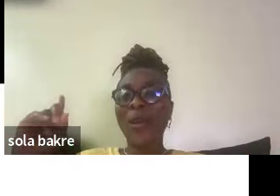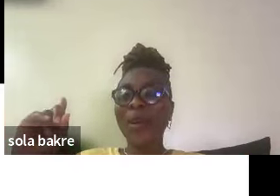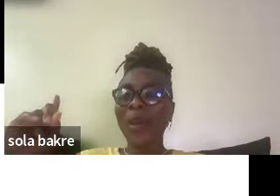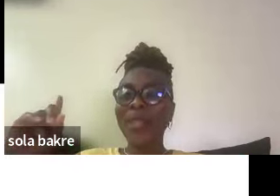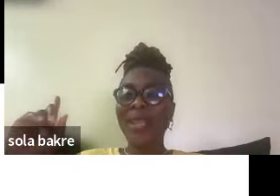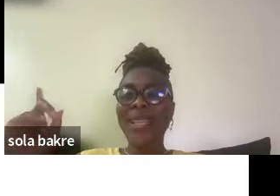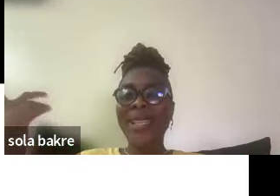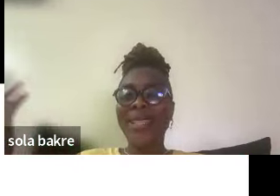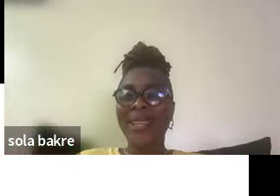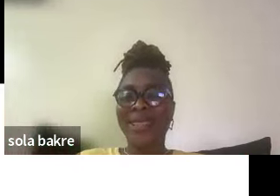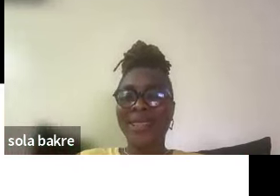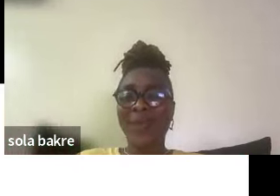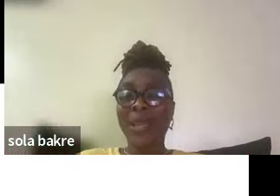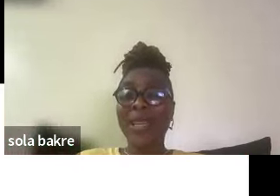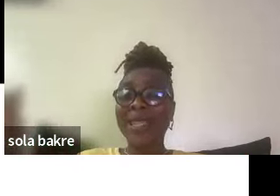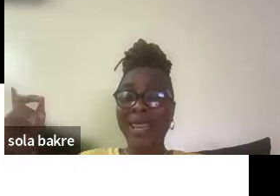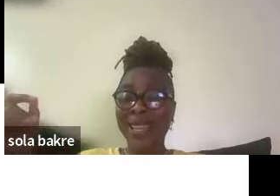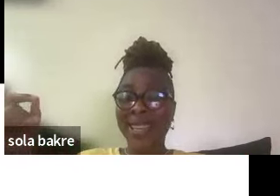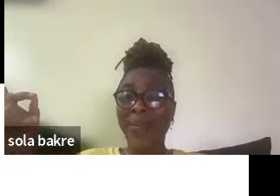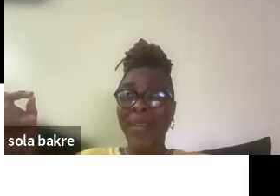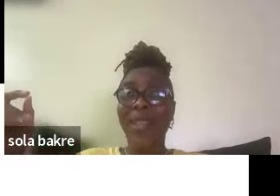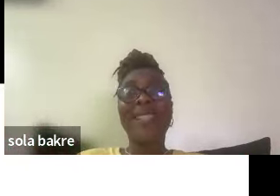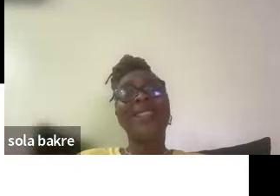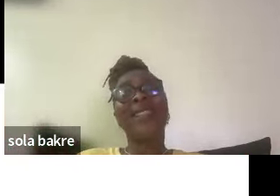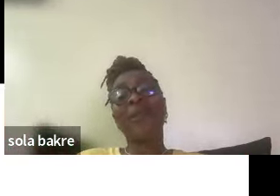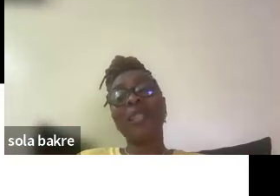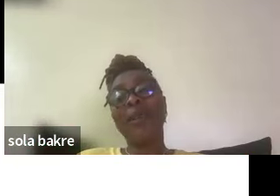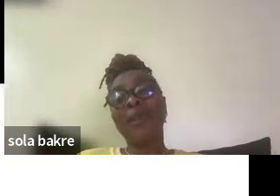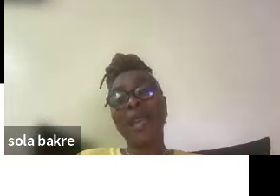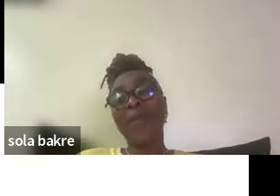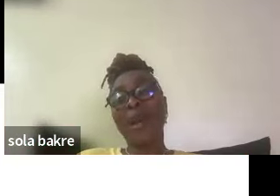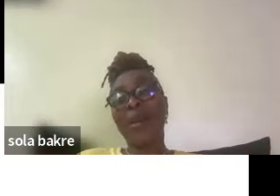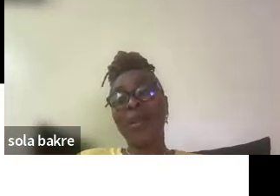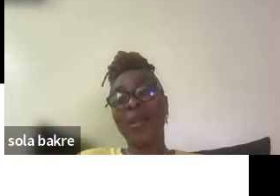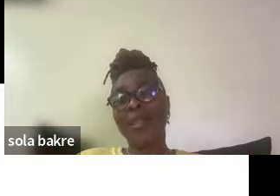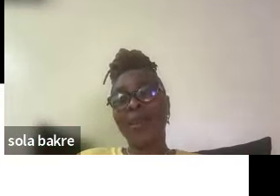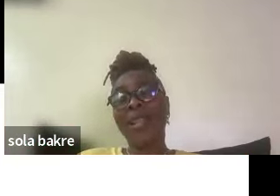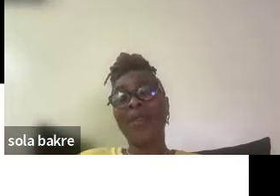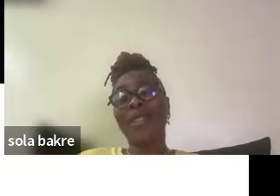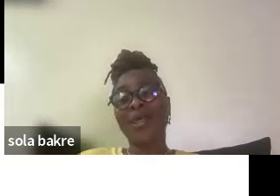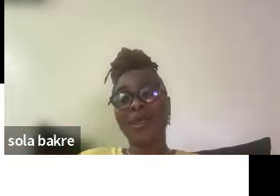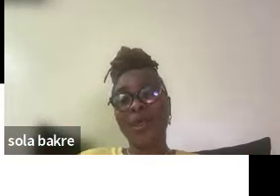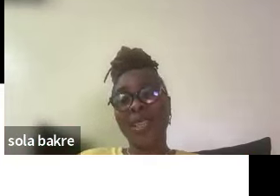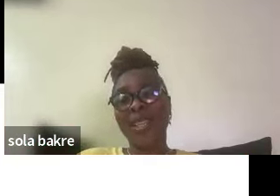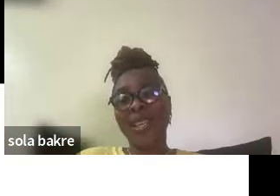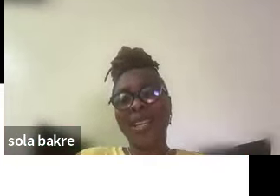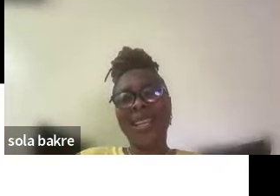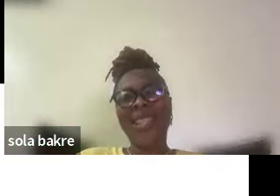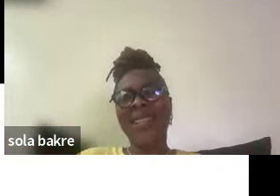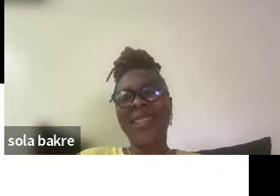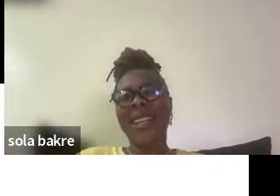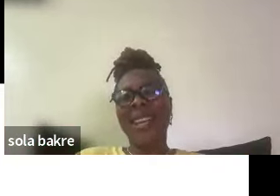sola bakre: You know what $1 90 cents is in a day, that is, if you say but times 101,600. That is.